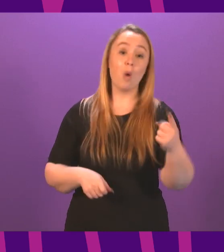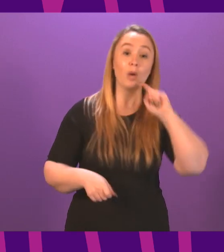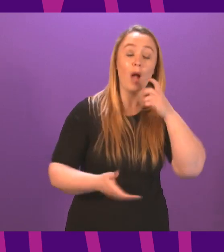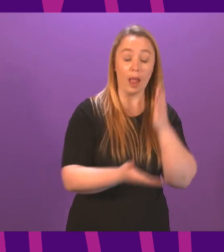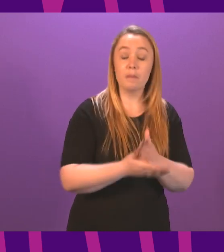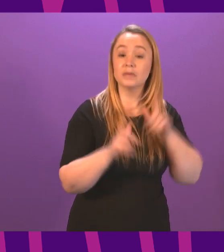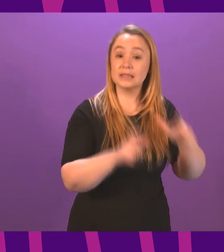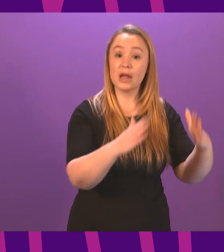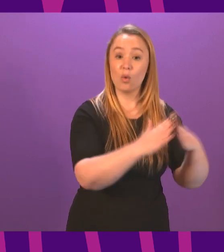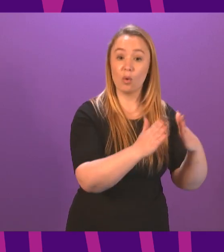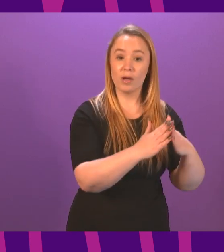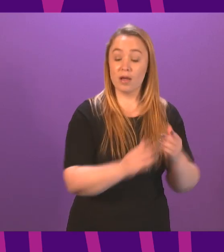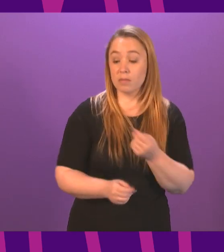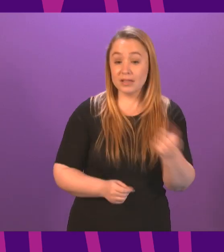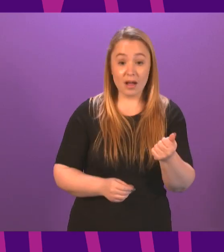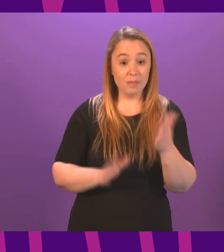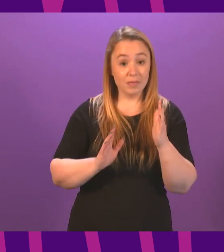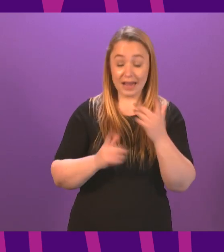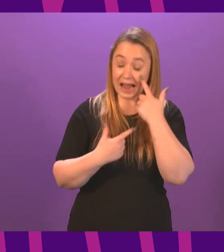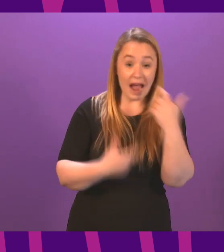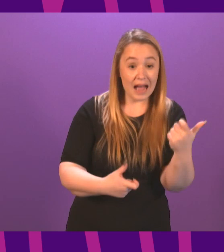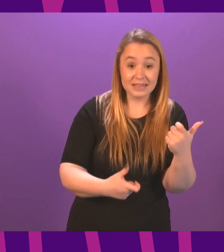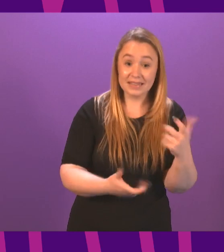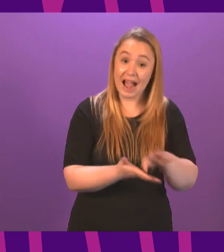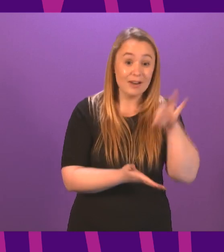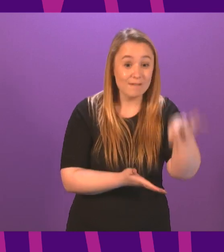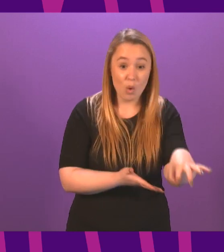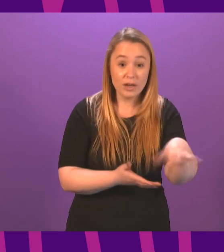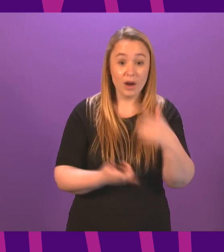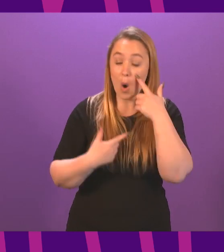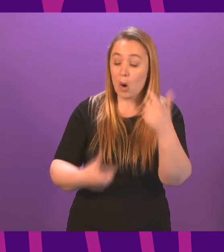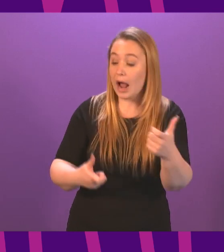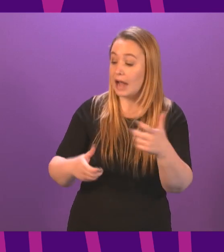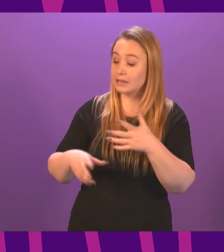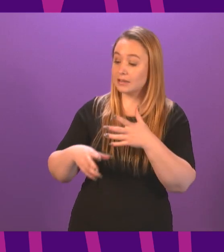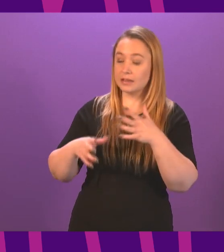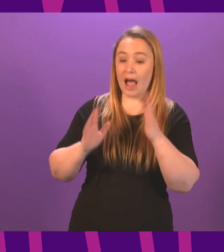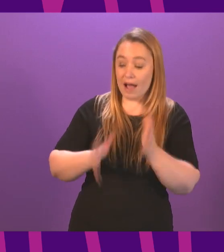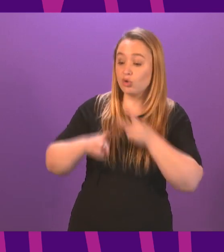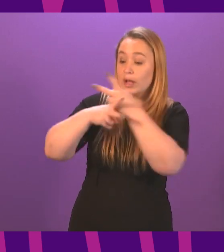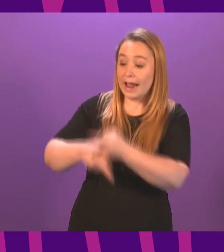caring responsibilities, or they do not have the space at home. On 27 May I asked the First Minister: